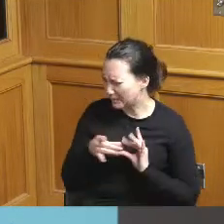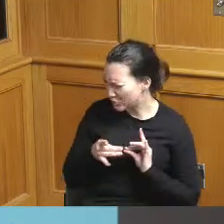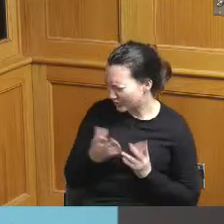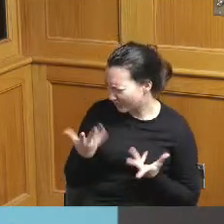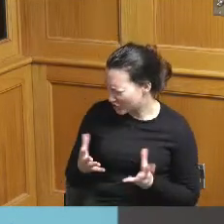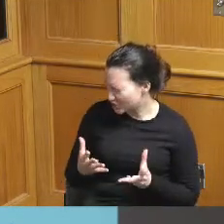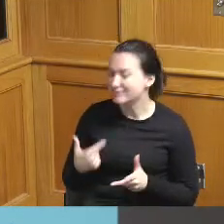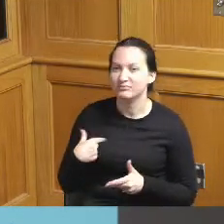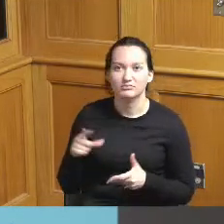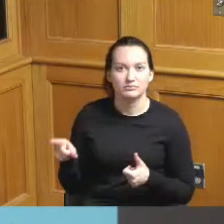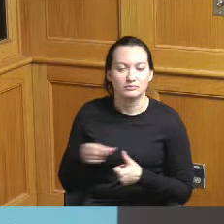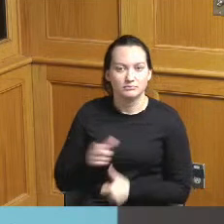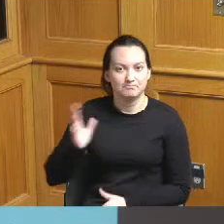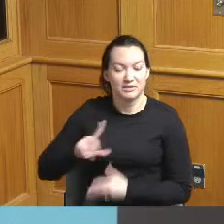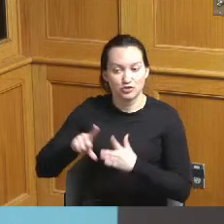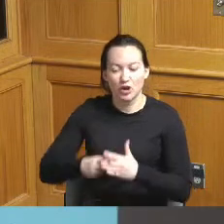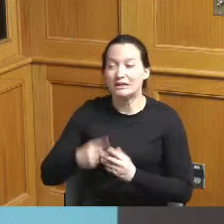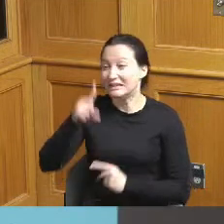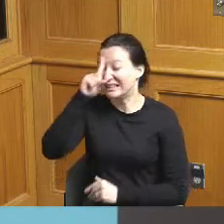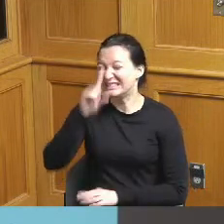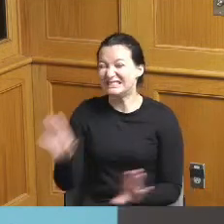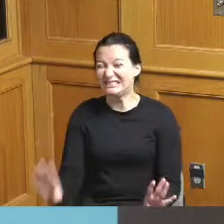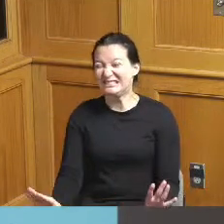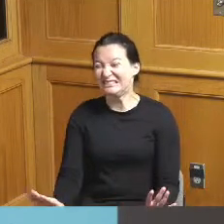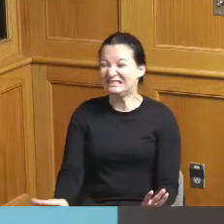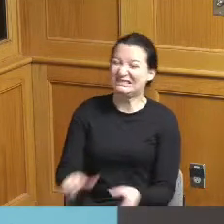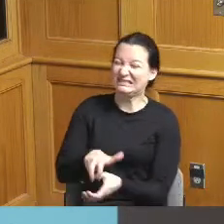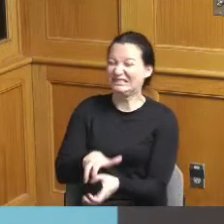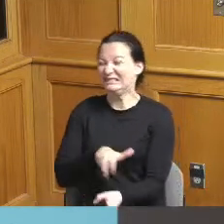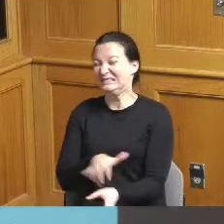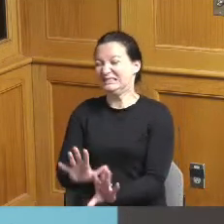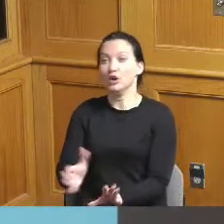when I first started that we had considered not pursuing that role but we have good leadership